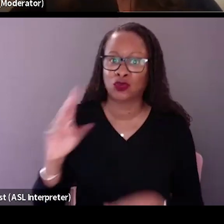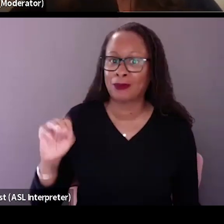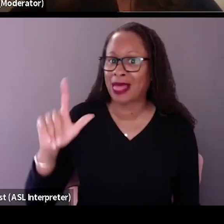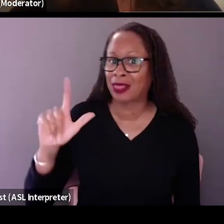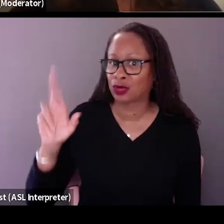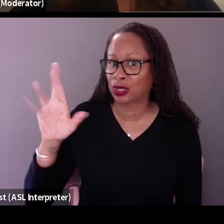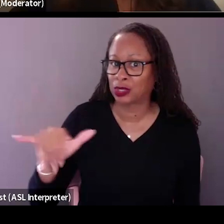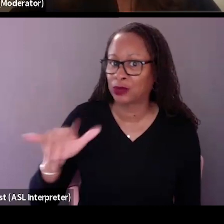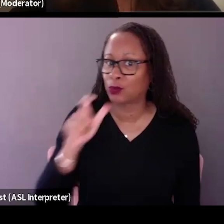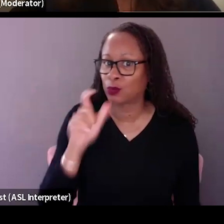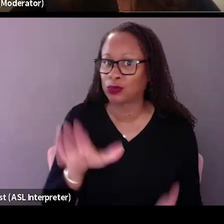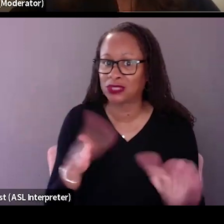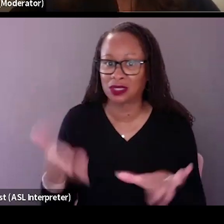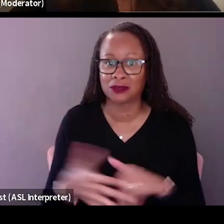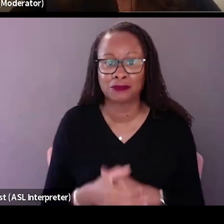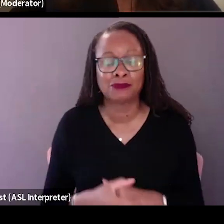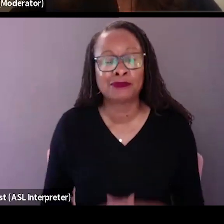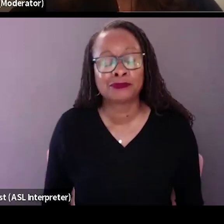Mike, do you wanna start or no? Go ahead.